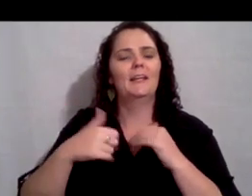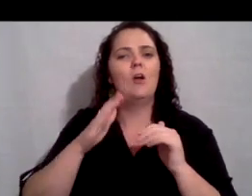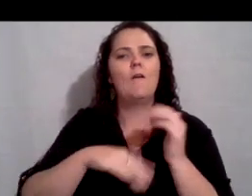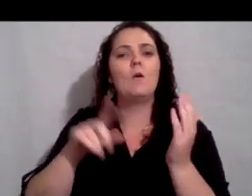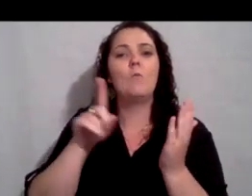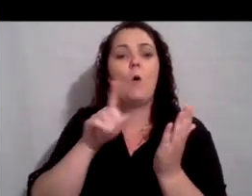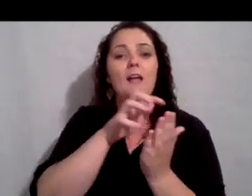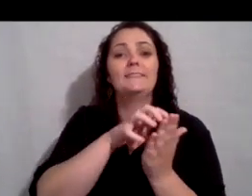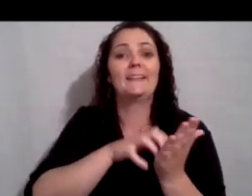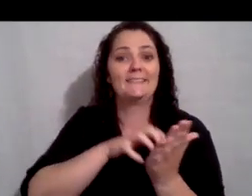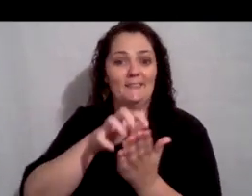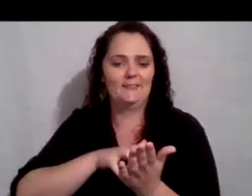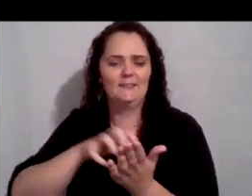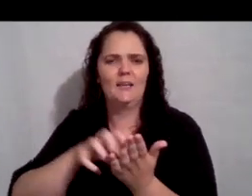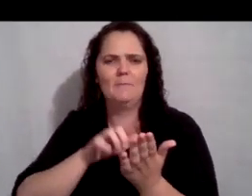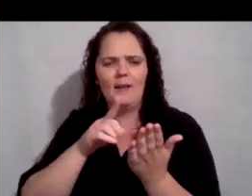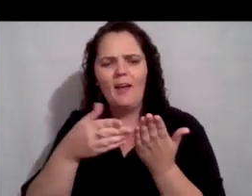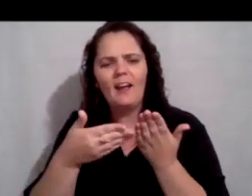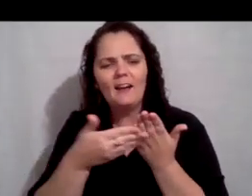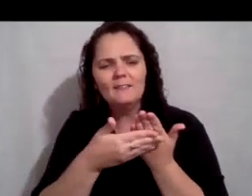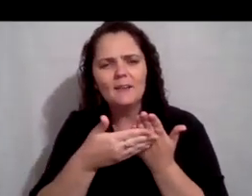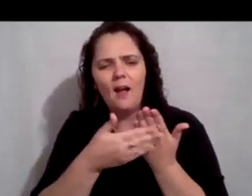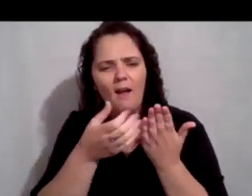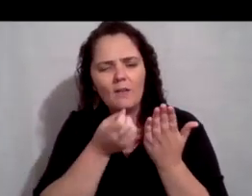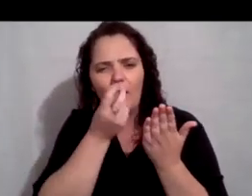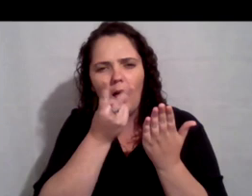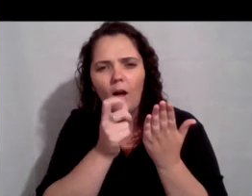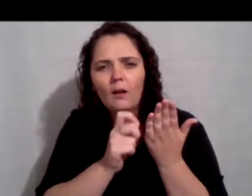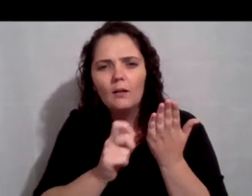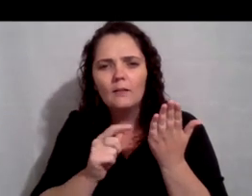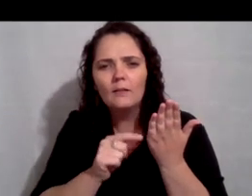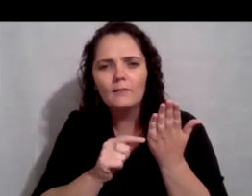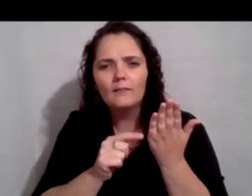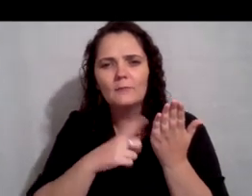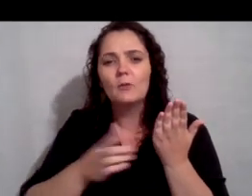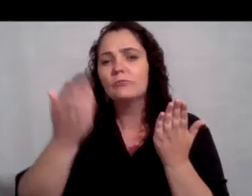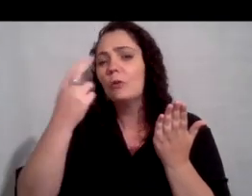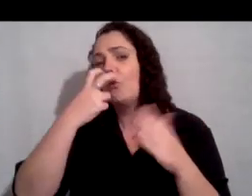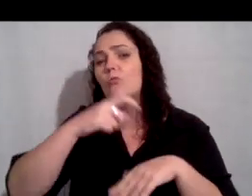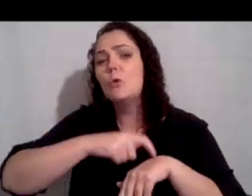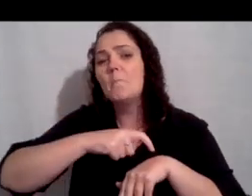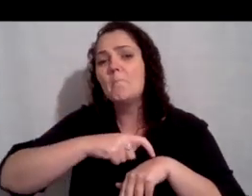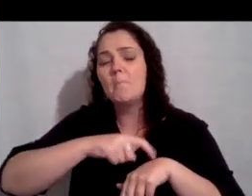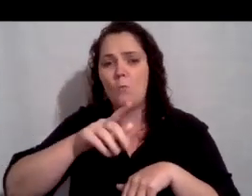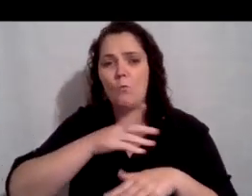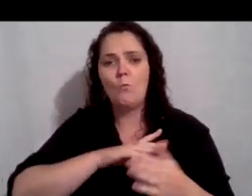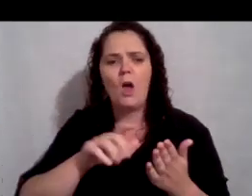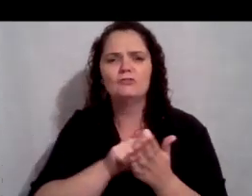but what had been rubbed out as well, because in old manuscripts in order to erase the text, it had to be scraped with a blade or it